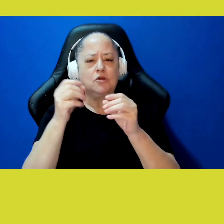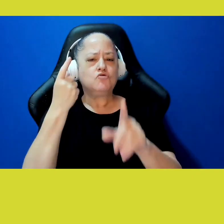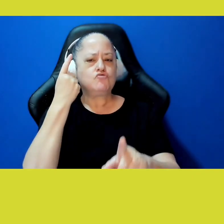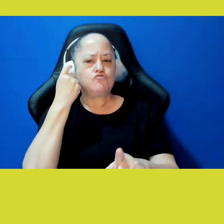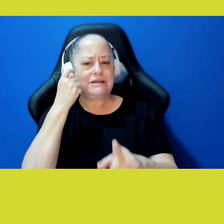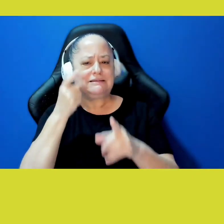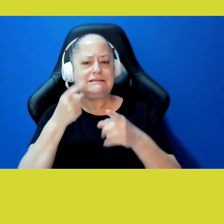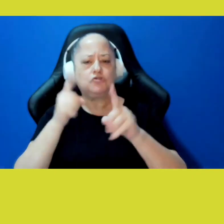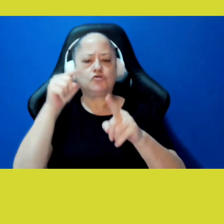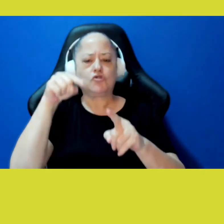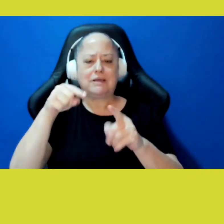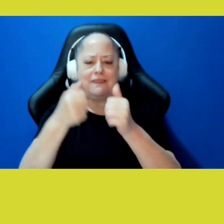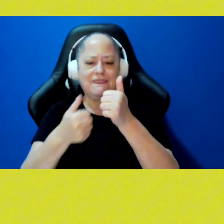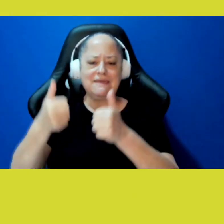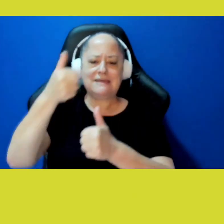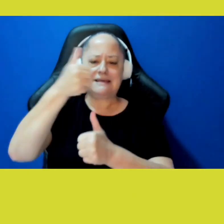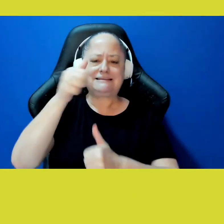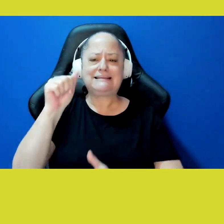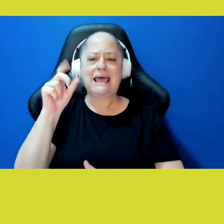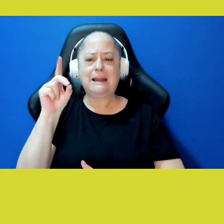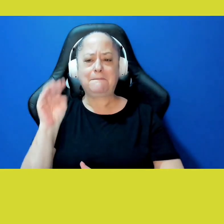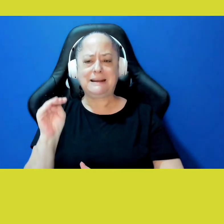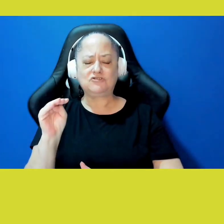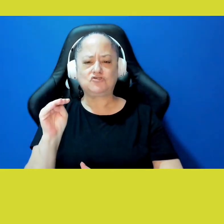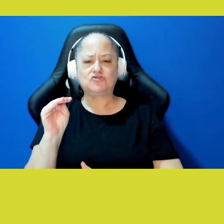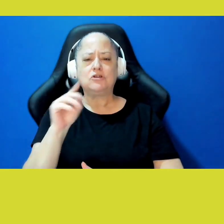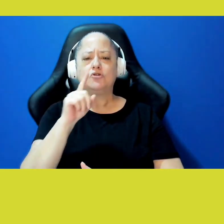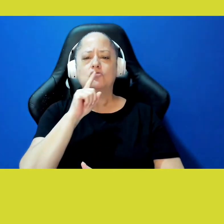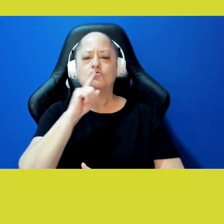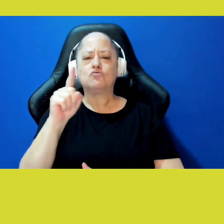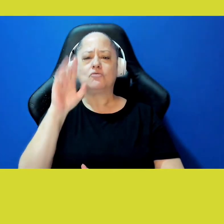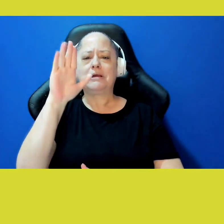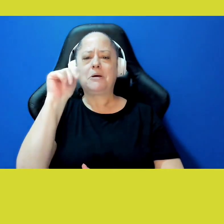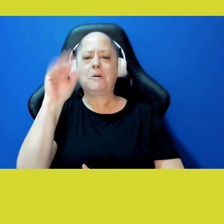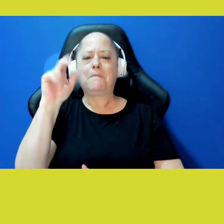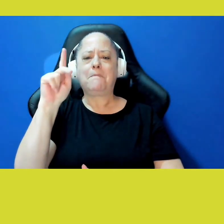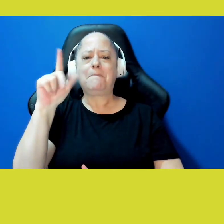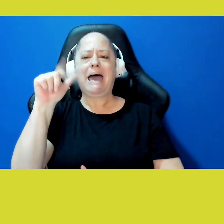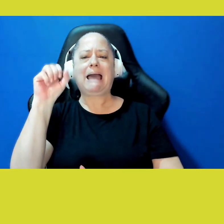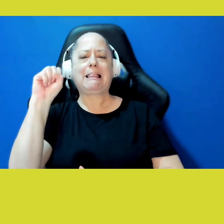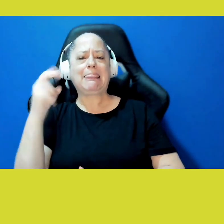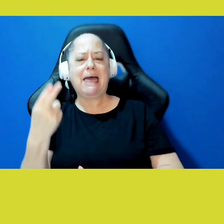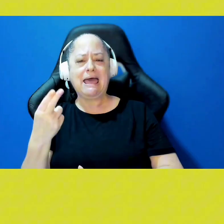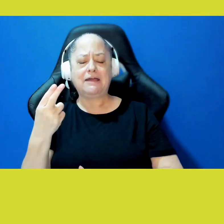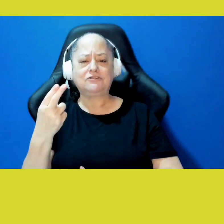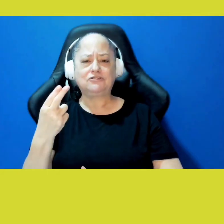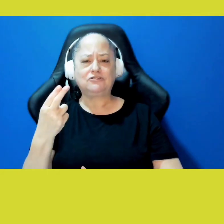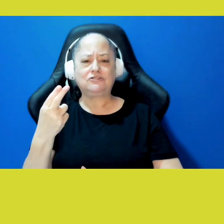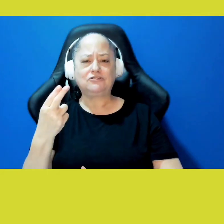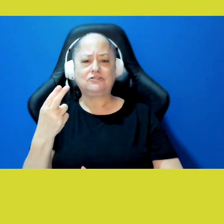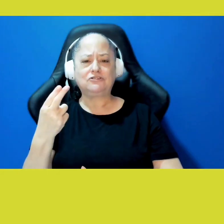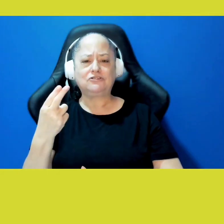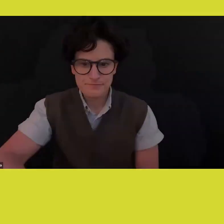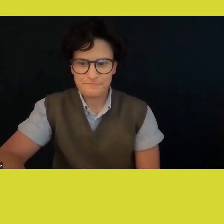administration is a real backlash on um this idea that